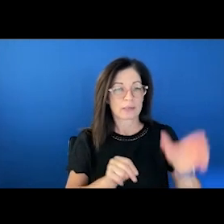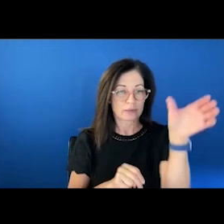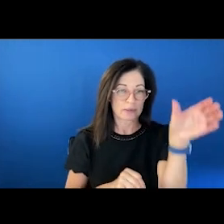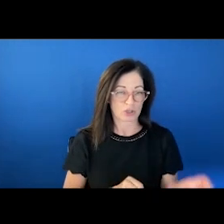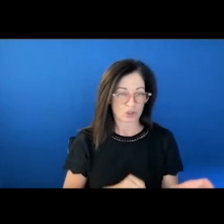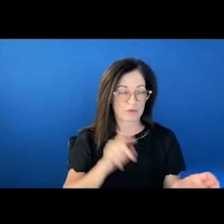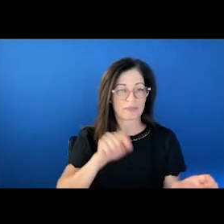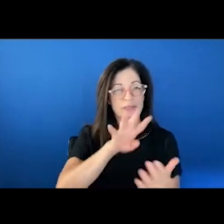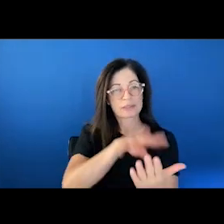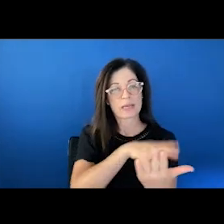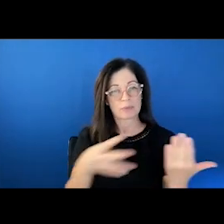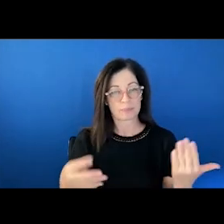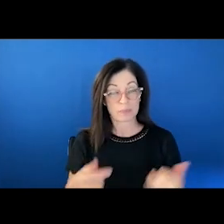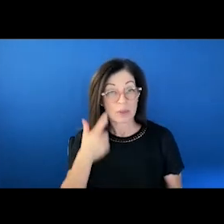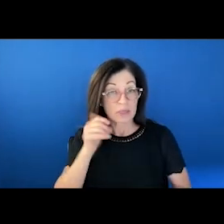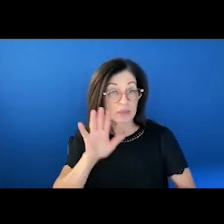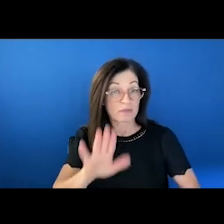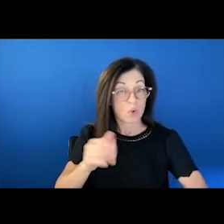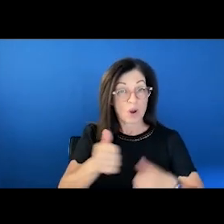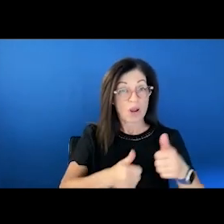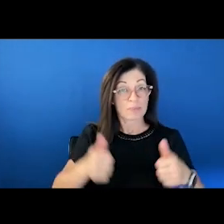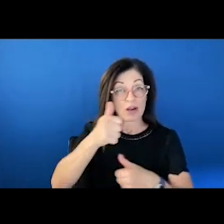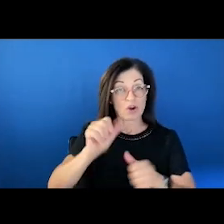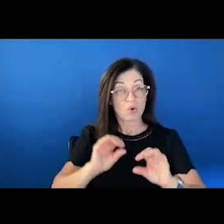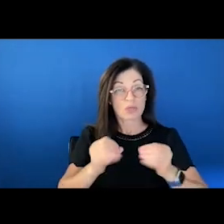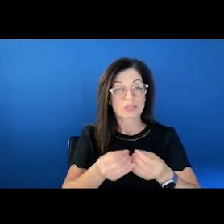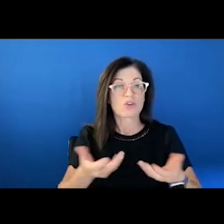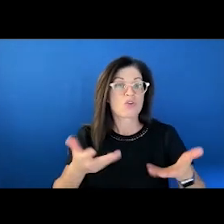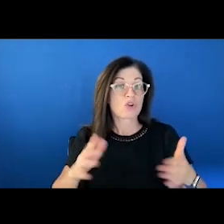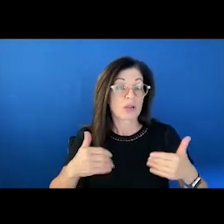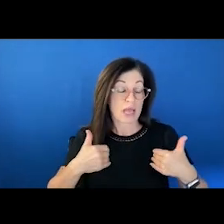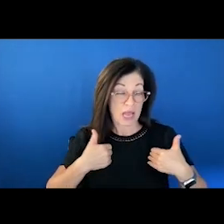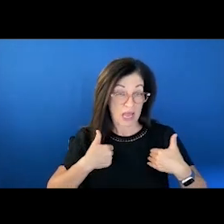Because your parent organization already has an established web presence,